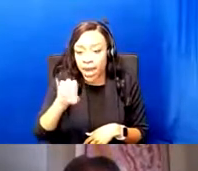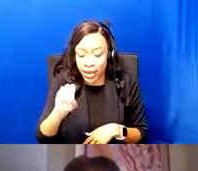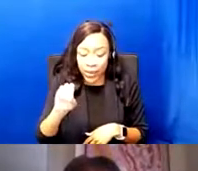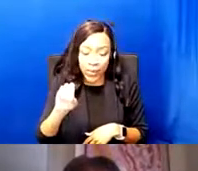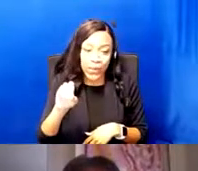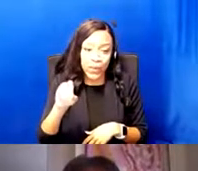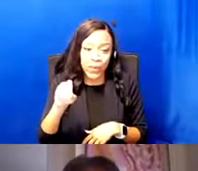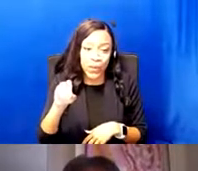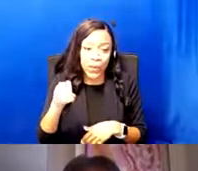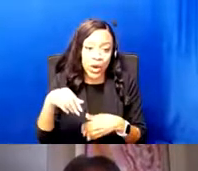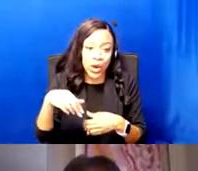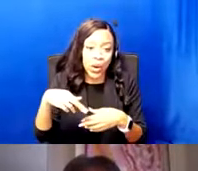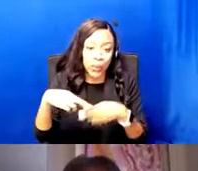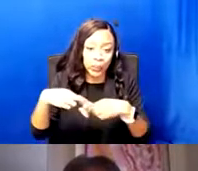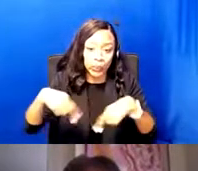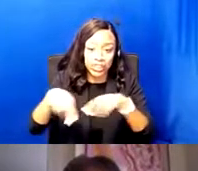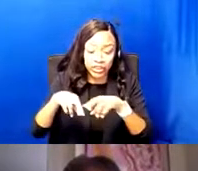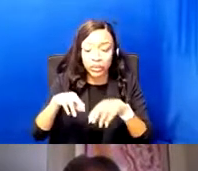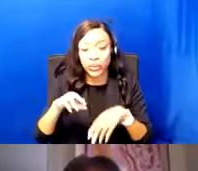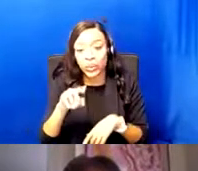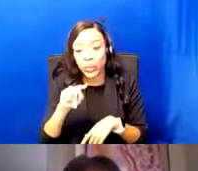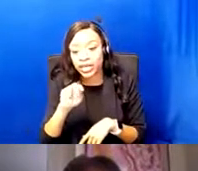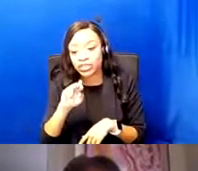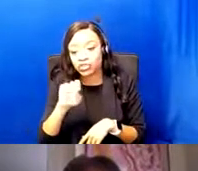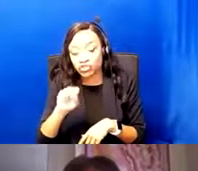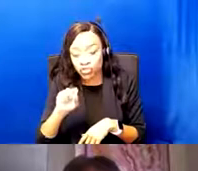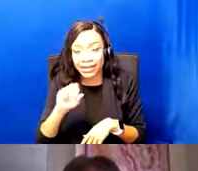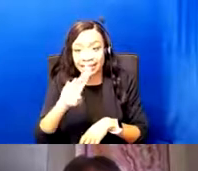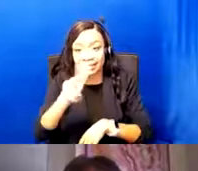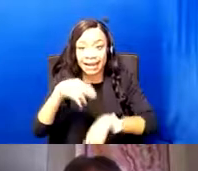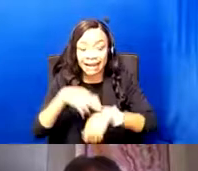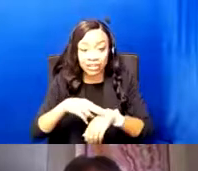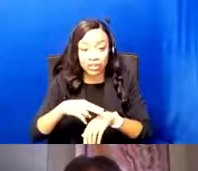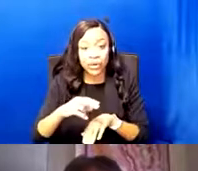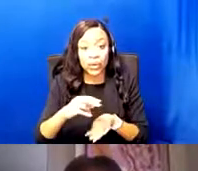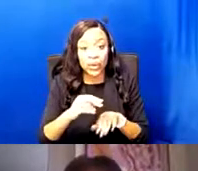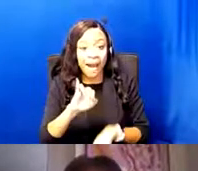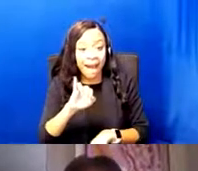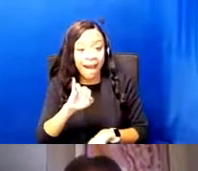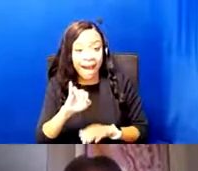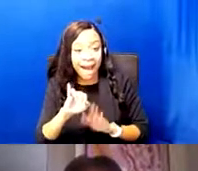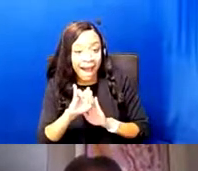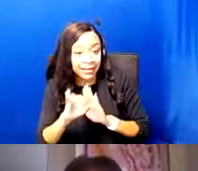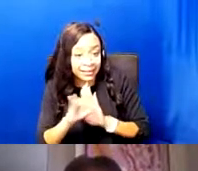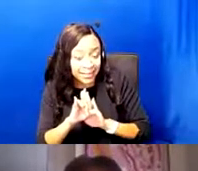and transnational identity into the work that I've been doing with climate for the last 10 years, I think;